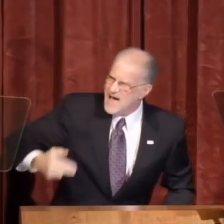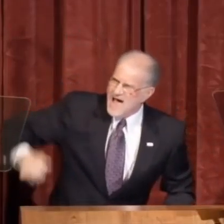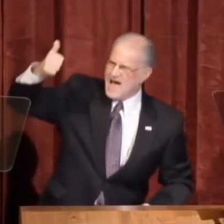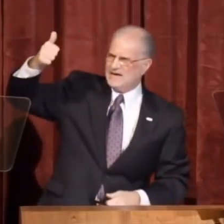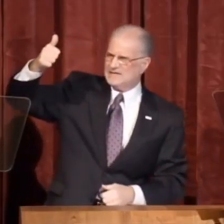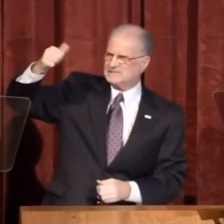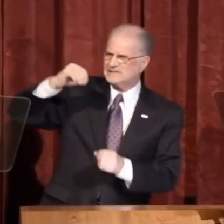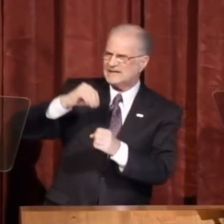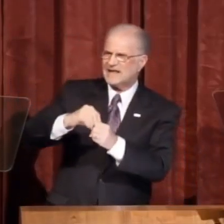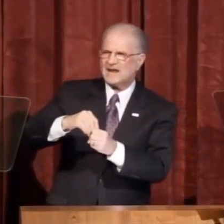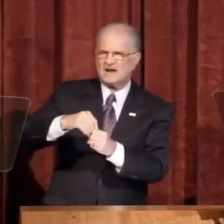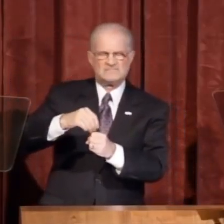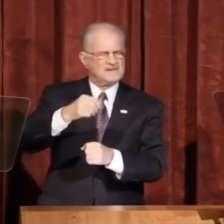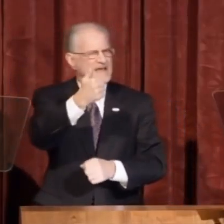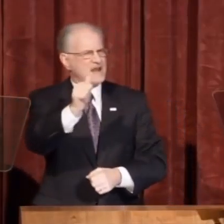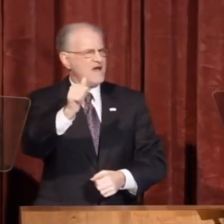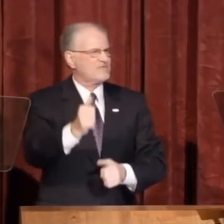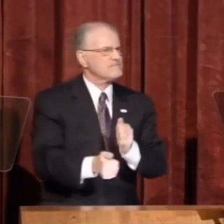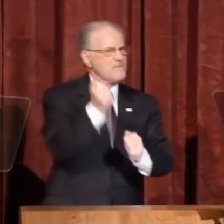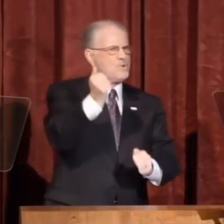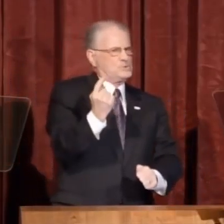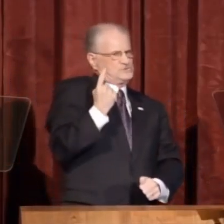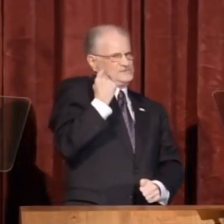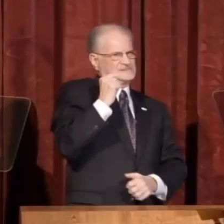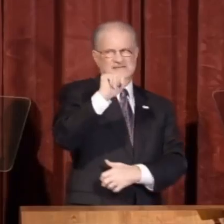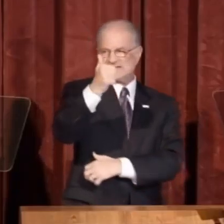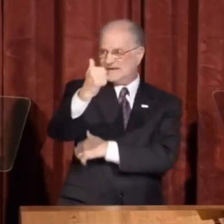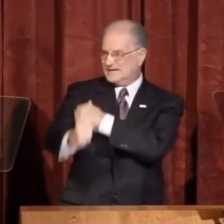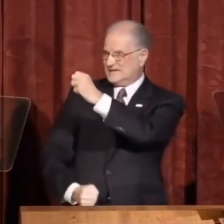And we will continue to counsel undergraduate students